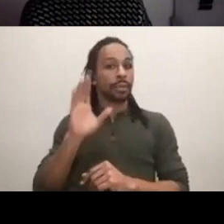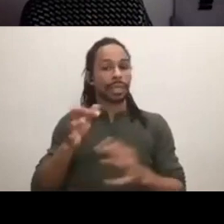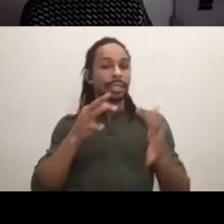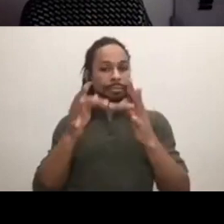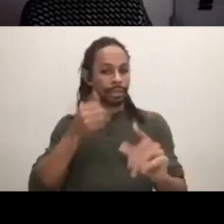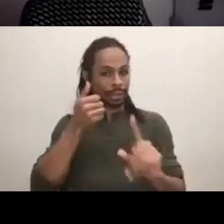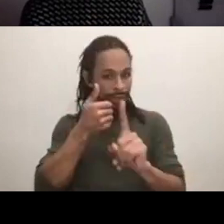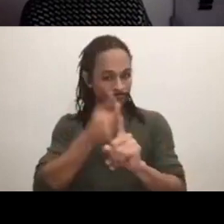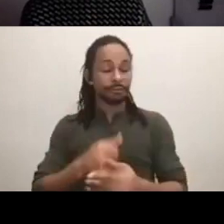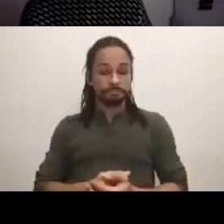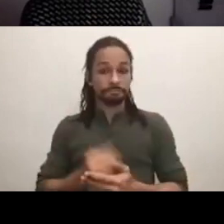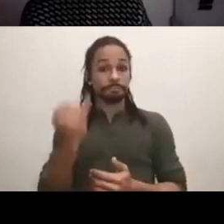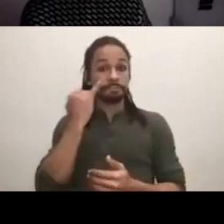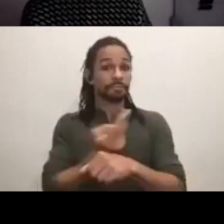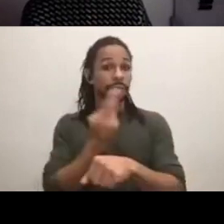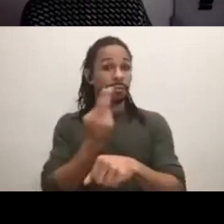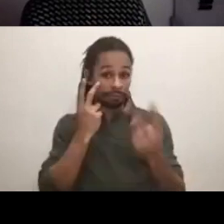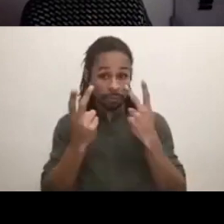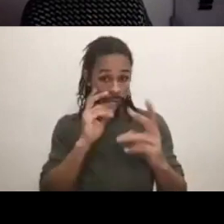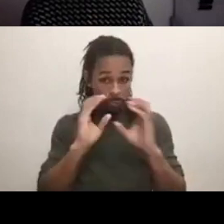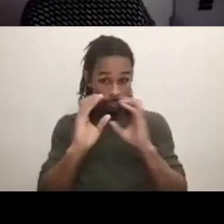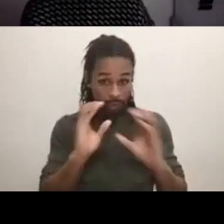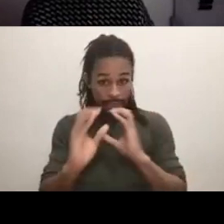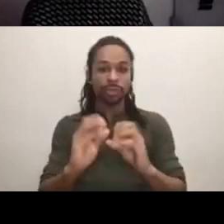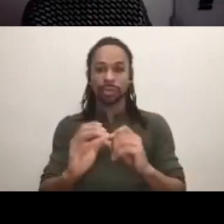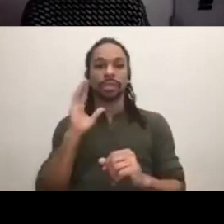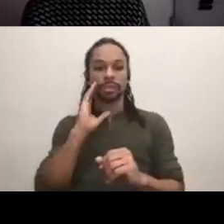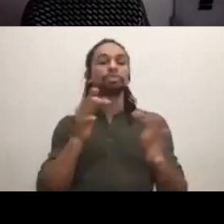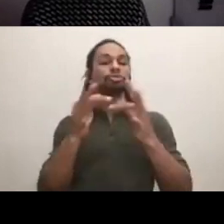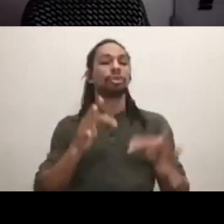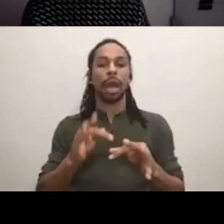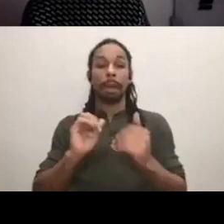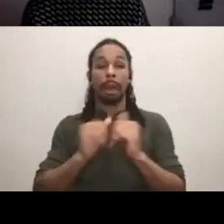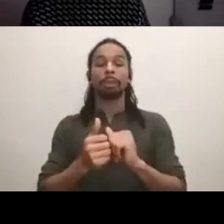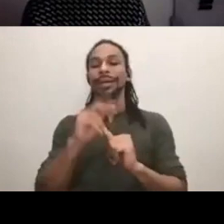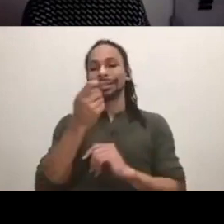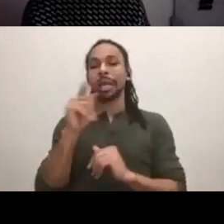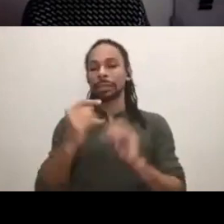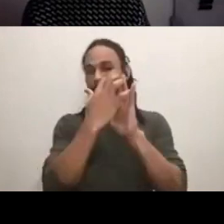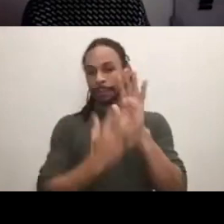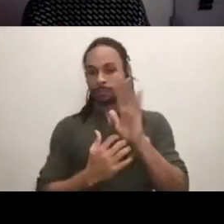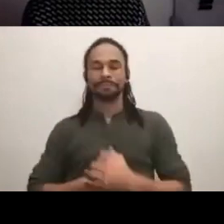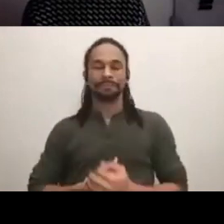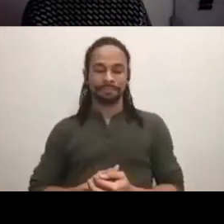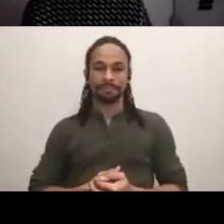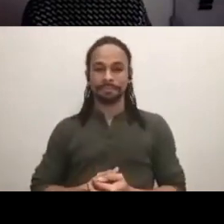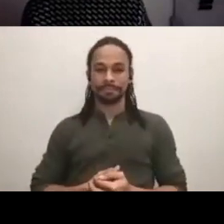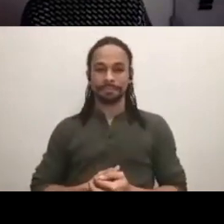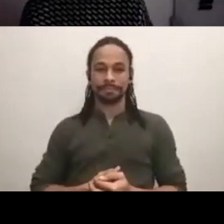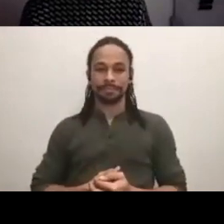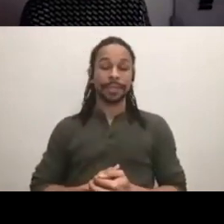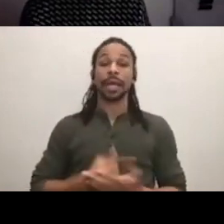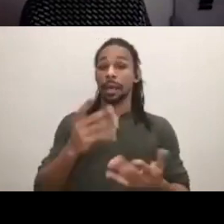taps. A heavier sound is introduced, like a musical, “thud, thud, thud” and then